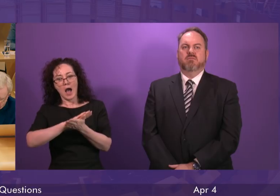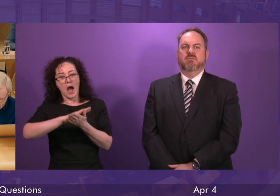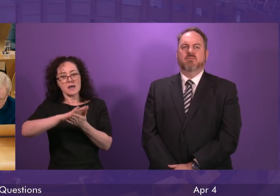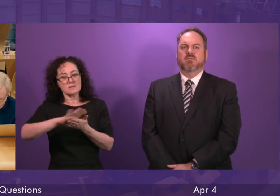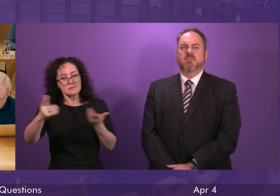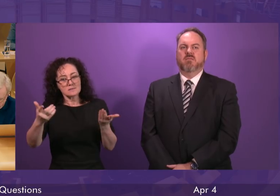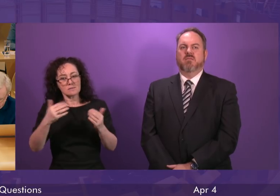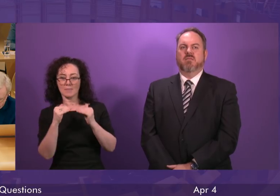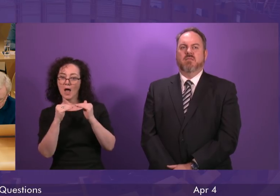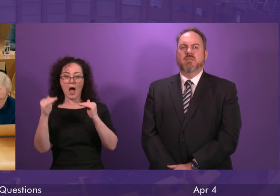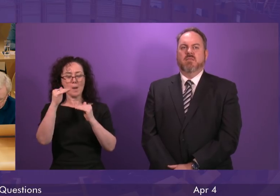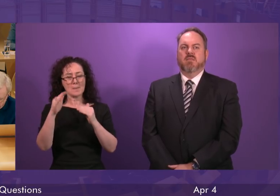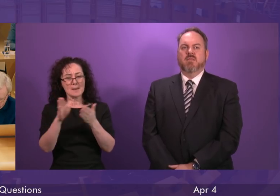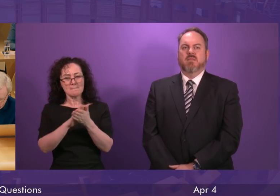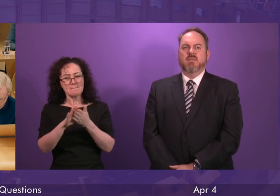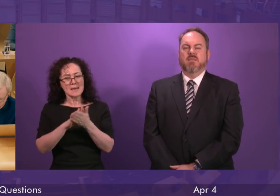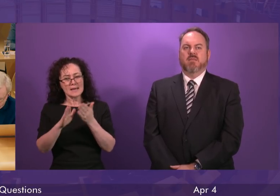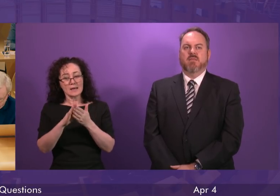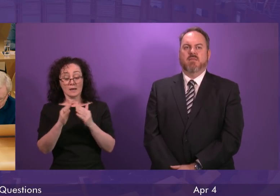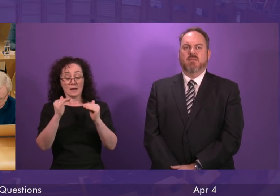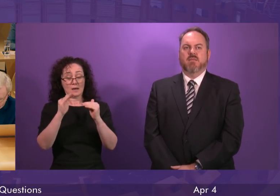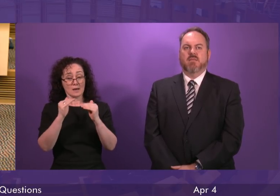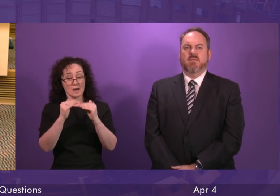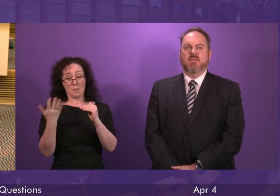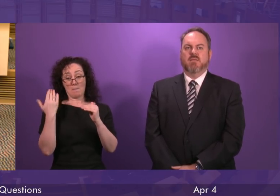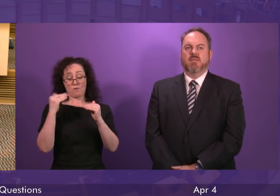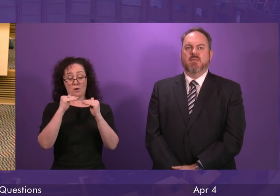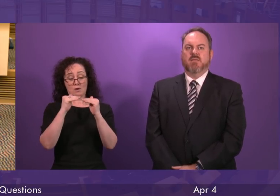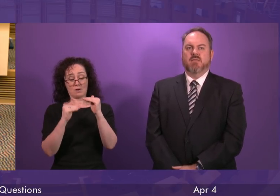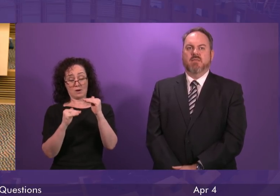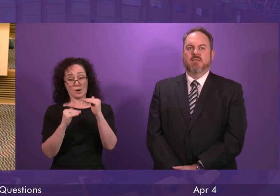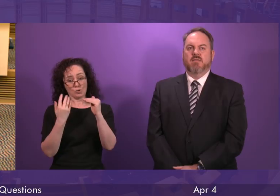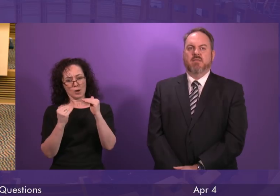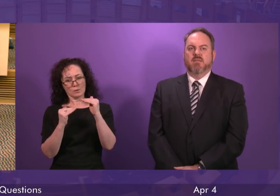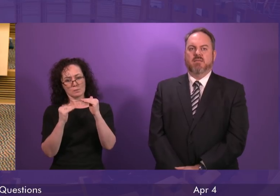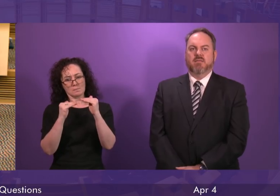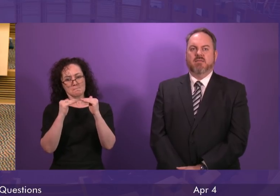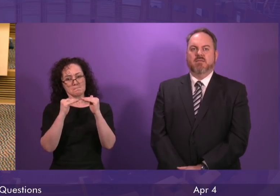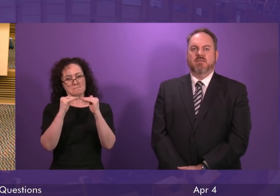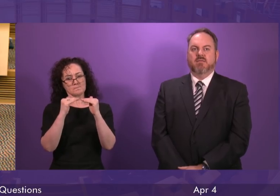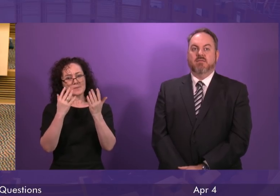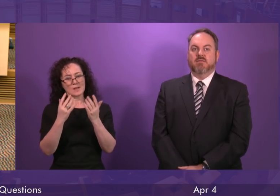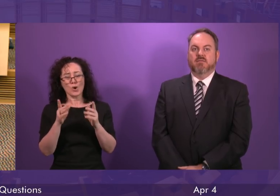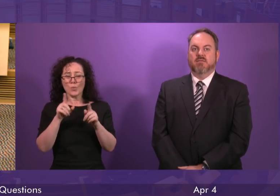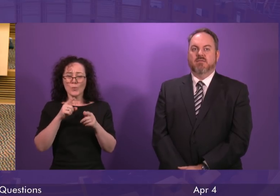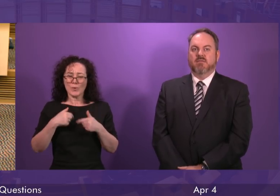the attainment gap narrow. We have to judge our education system not by the number of qualifications that are taken